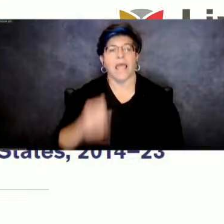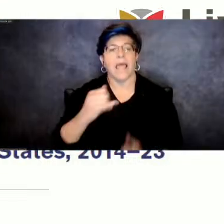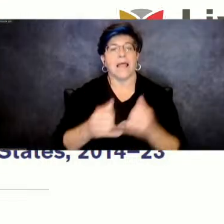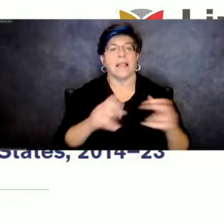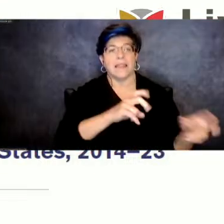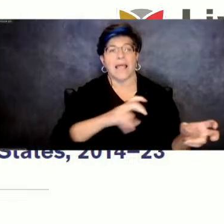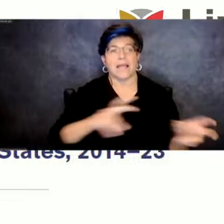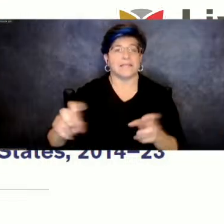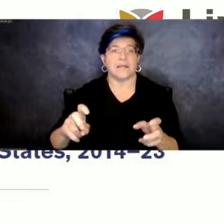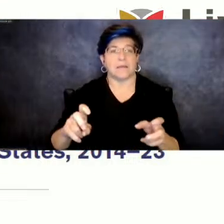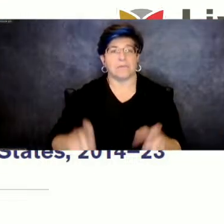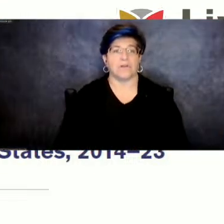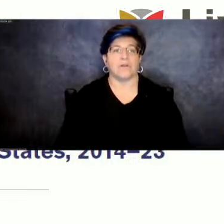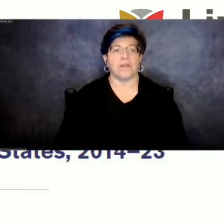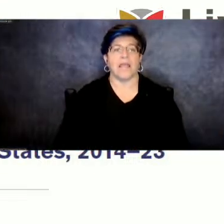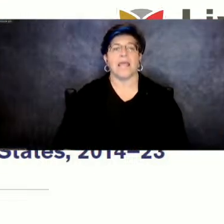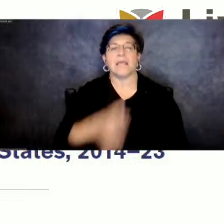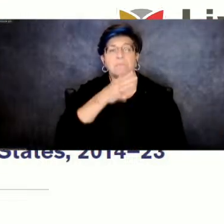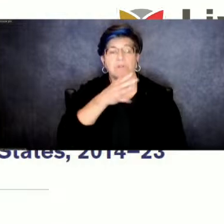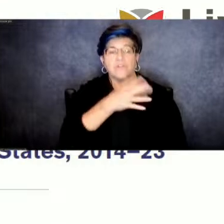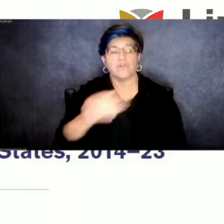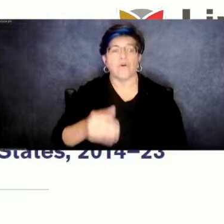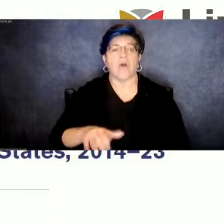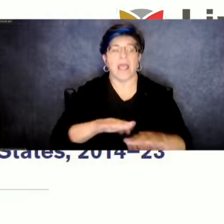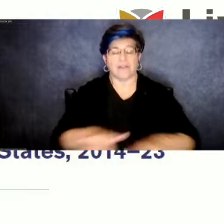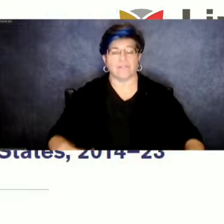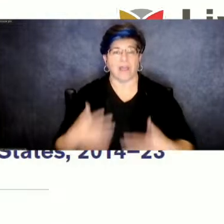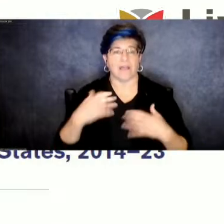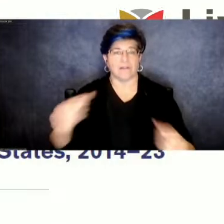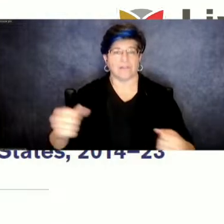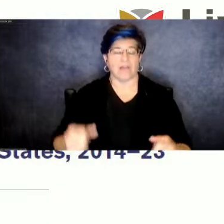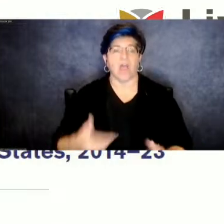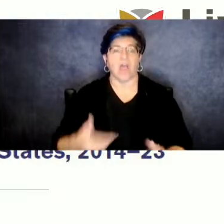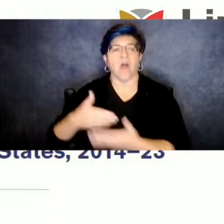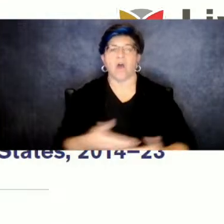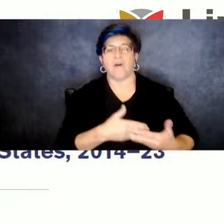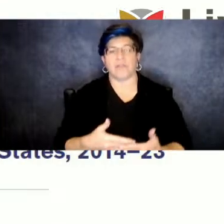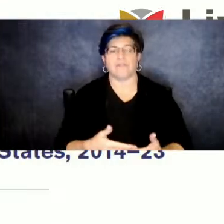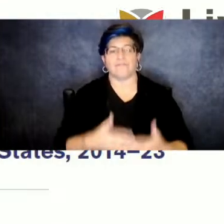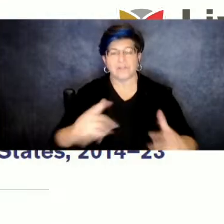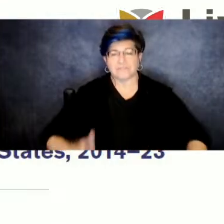LAST TOPIC HERE IS MATERNAL AND